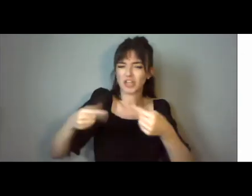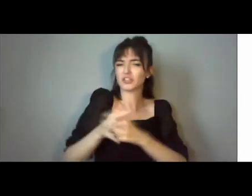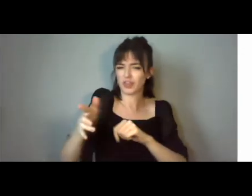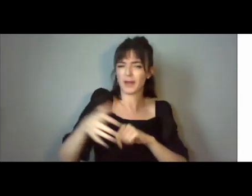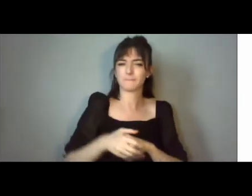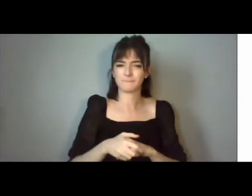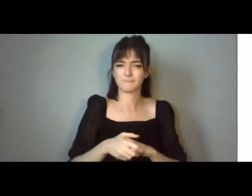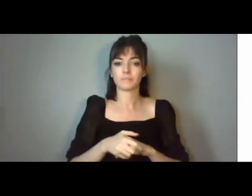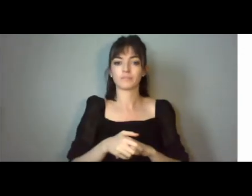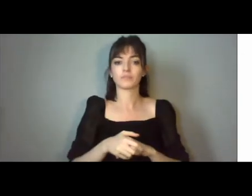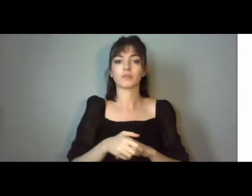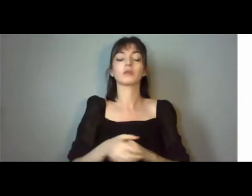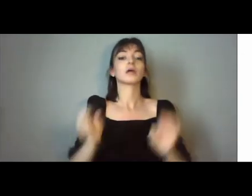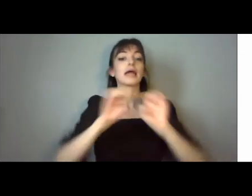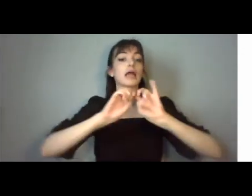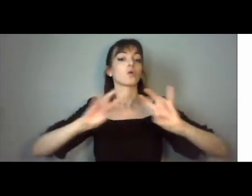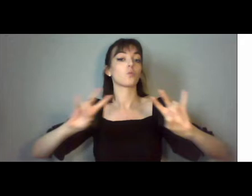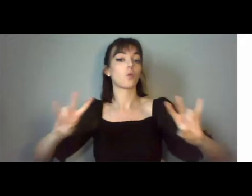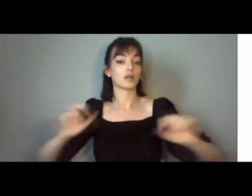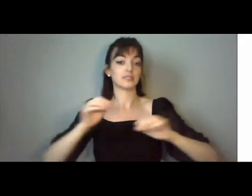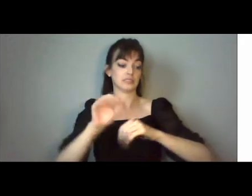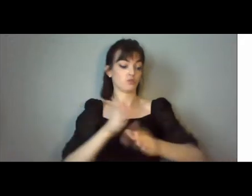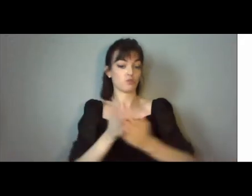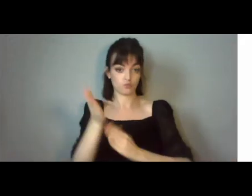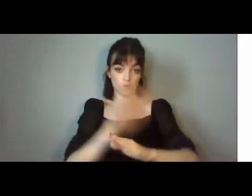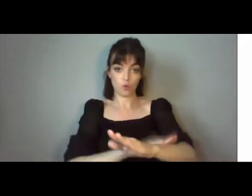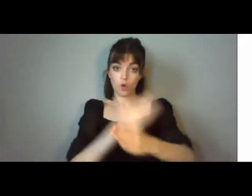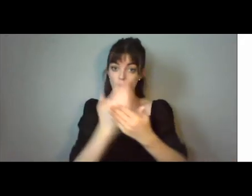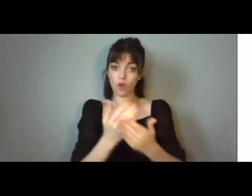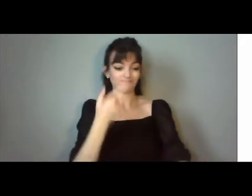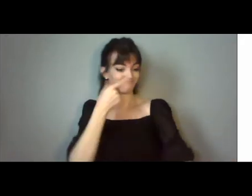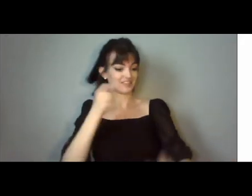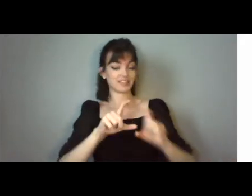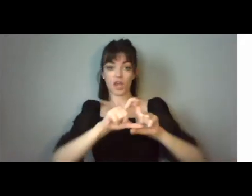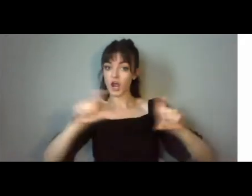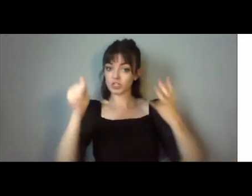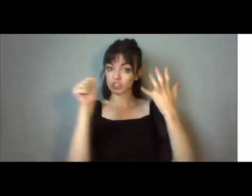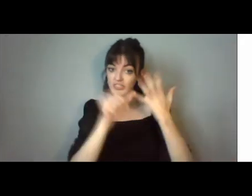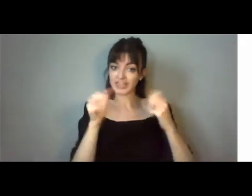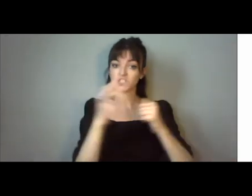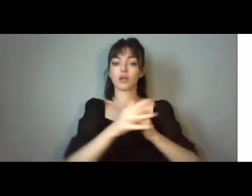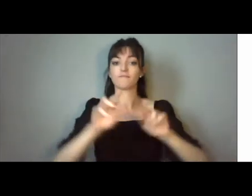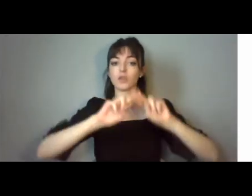Equality before the law is guaranteed in article six of the Universal Declaration of Human Rights.